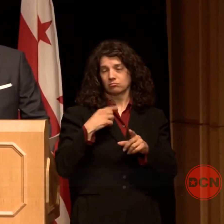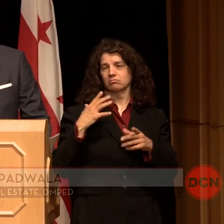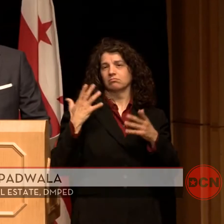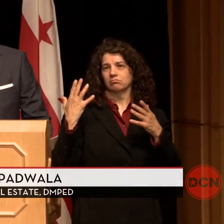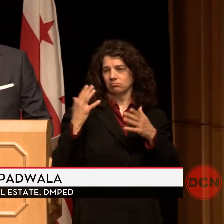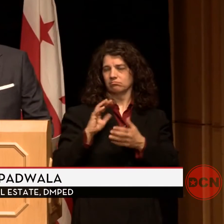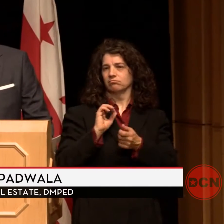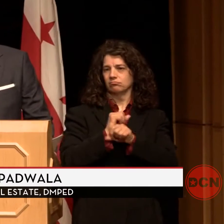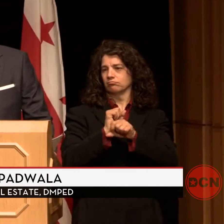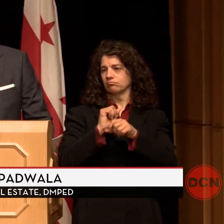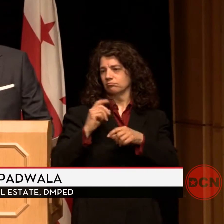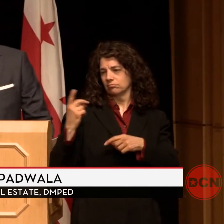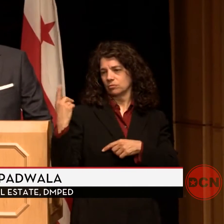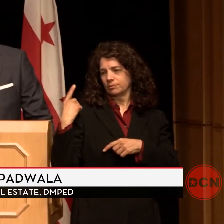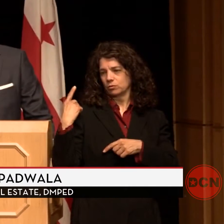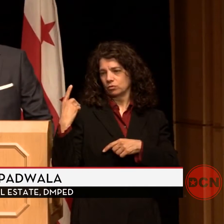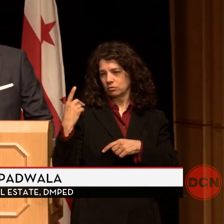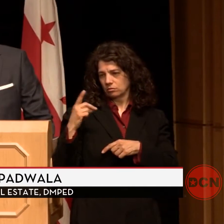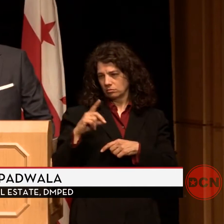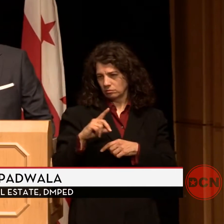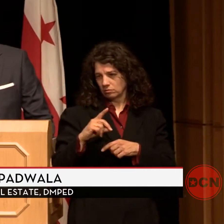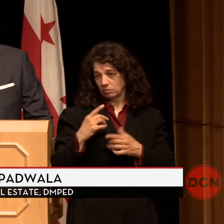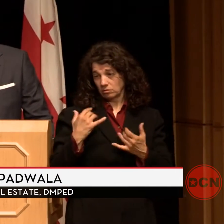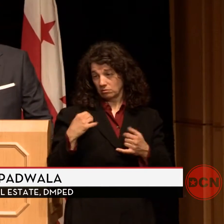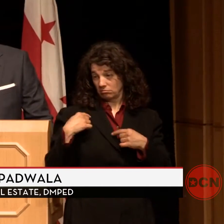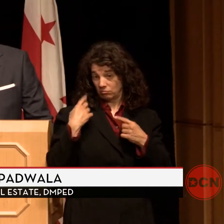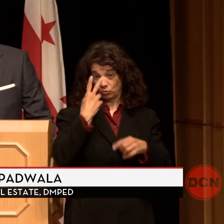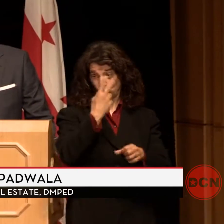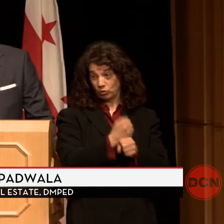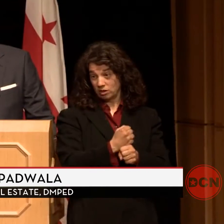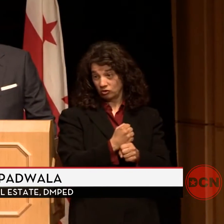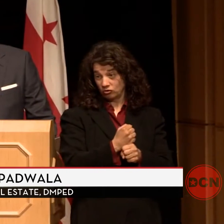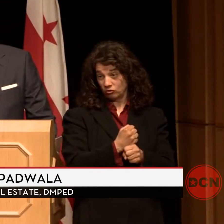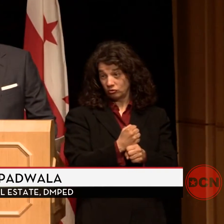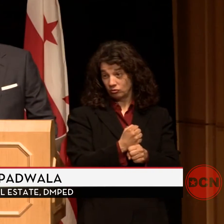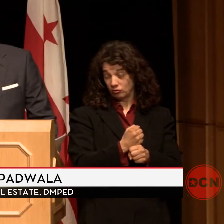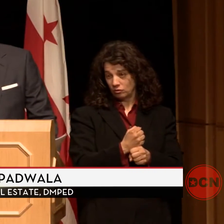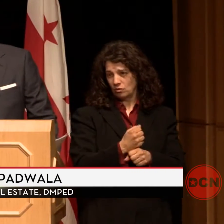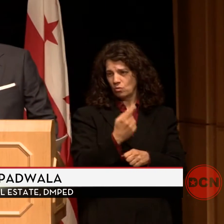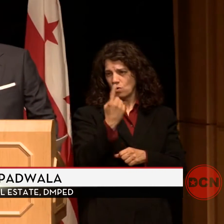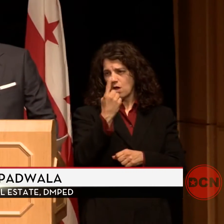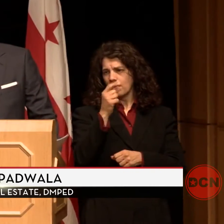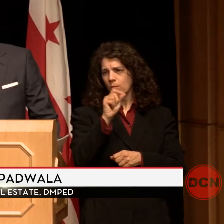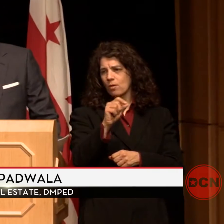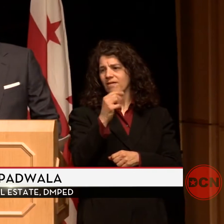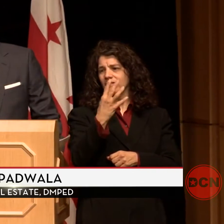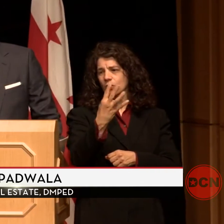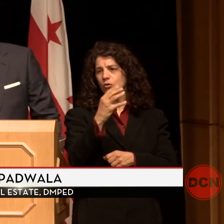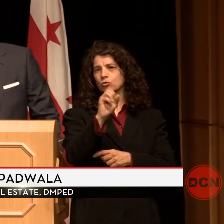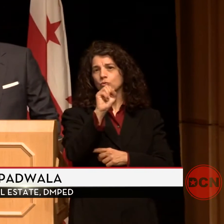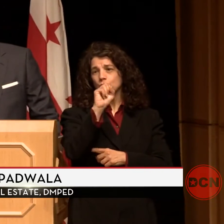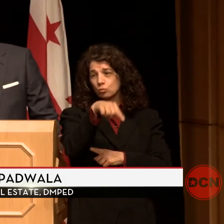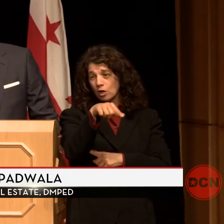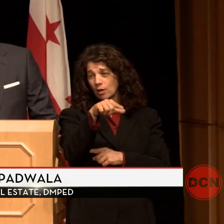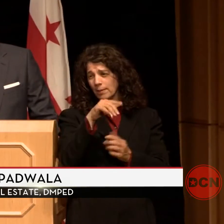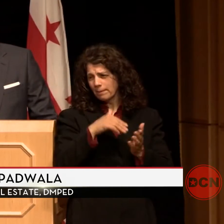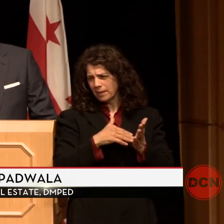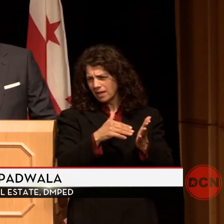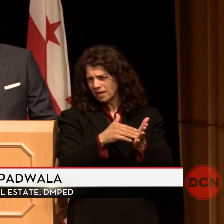MILLION SQUARE FEET OF DEVELOPMENT INCLUDING OVER 350 AFFORDABLE HOUSING UNITS, THE MAJORITY OF WHICH ARE AT OR